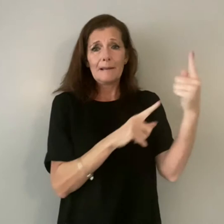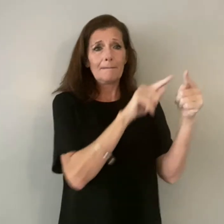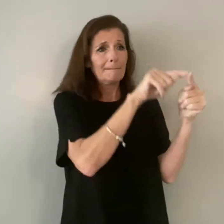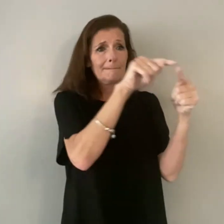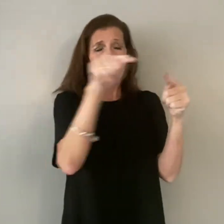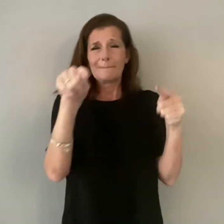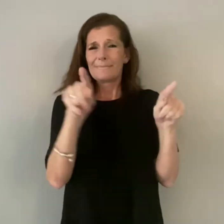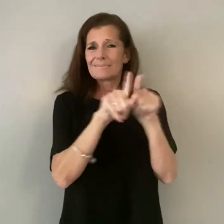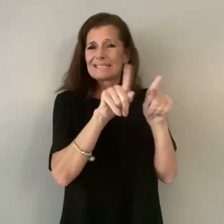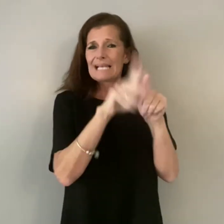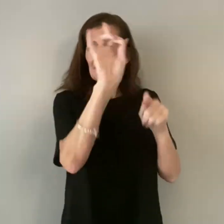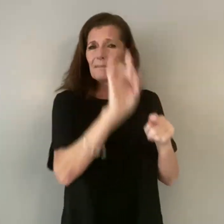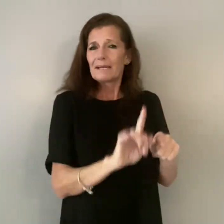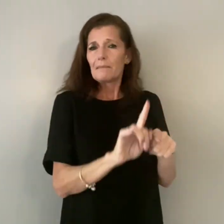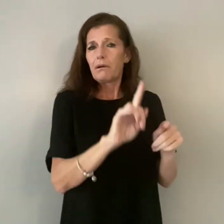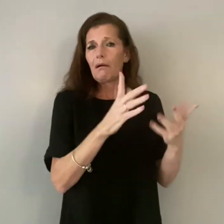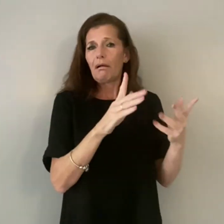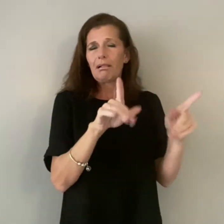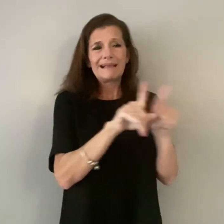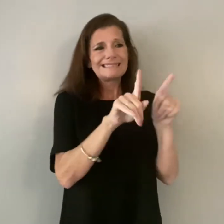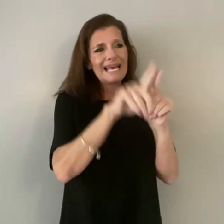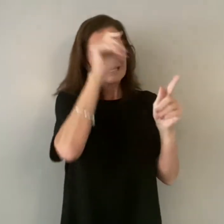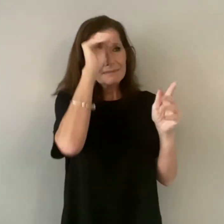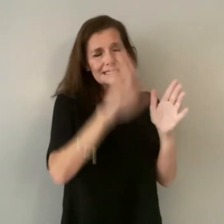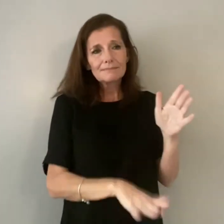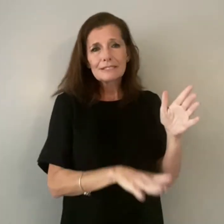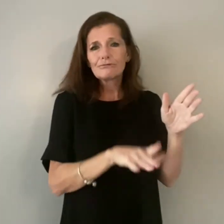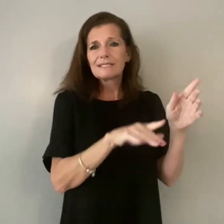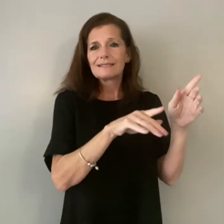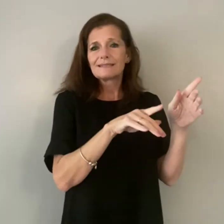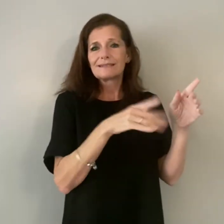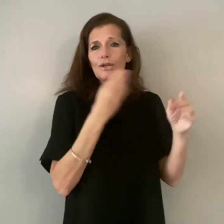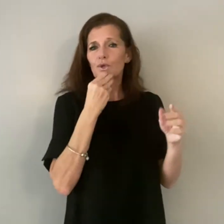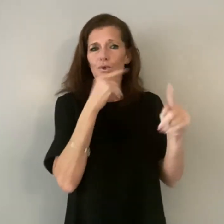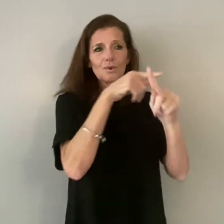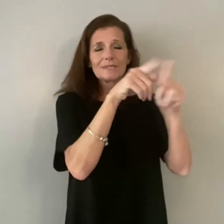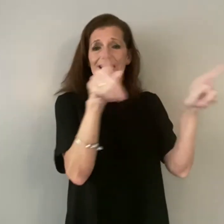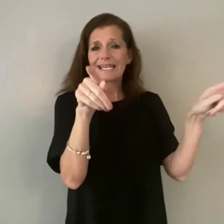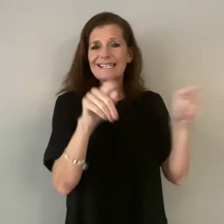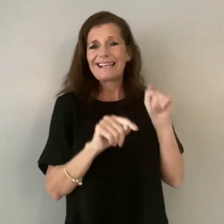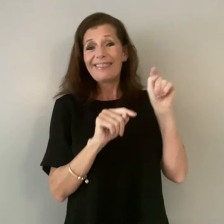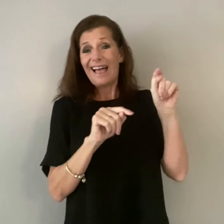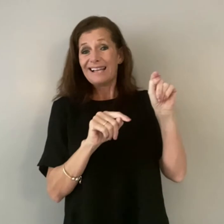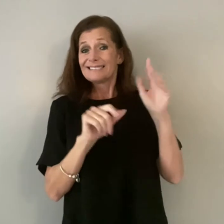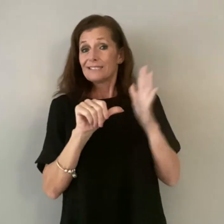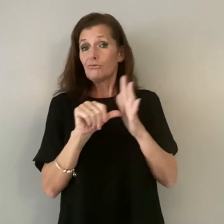And it's just, it's the same experience-based that a number of organizations are drawing from, and that's a problem.